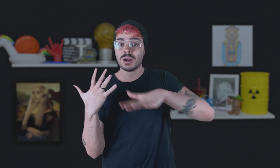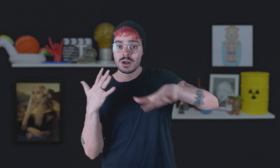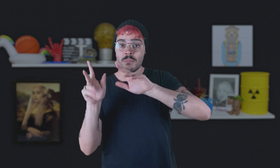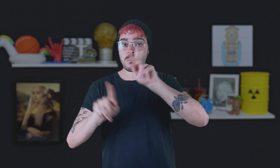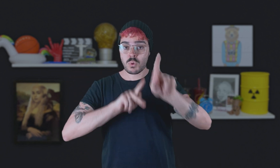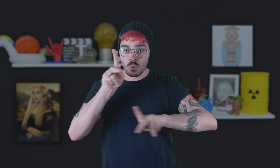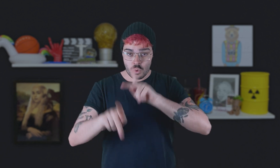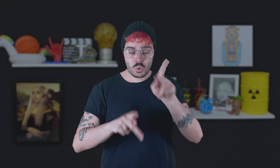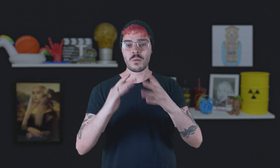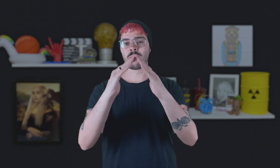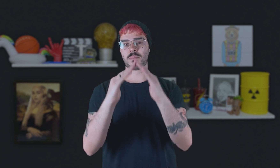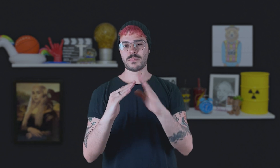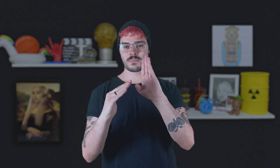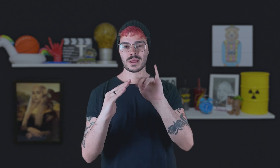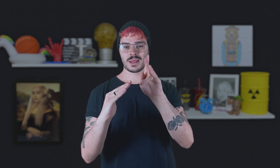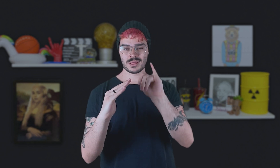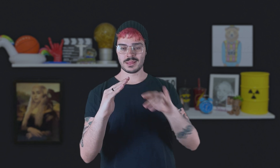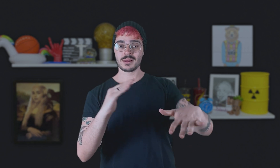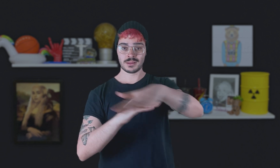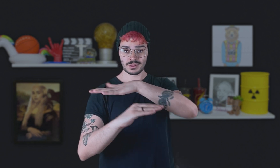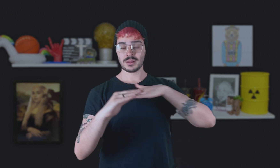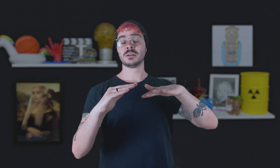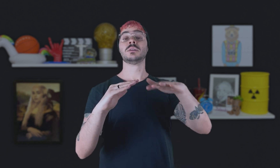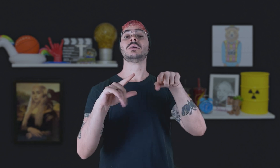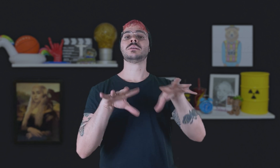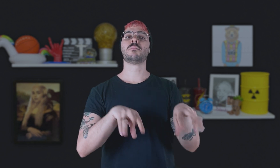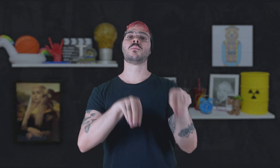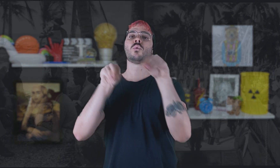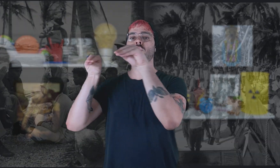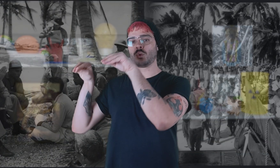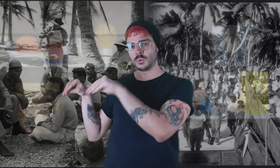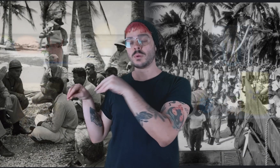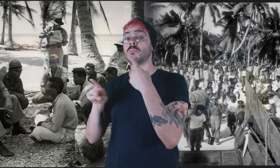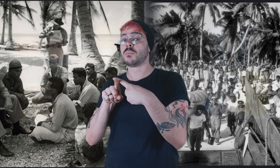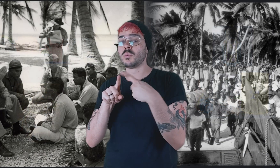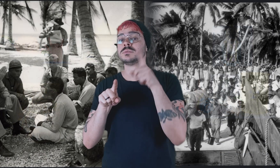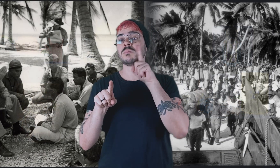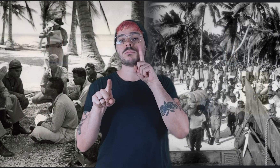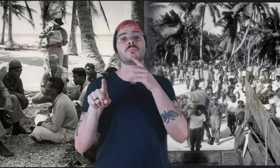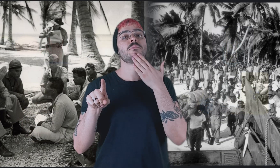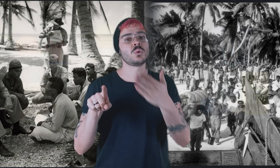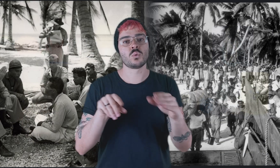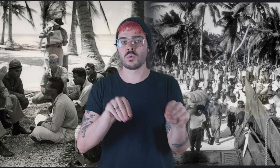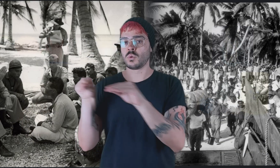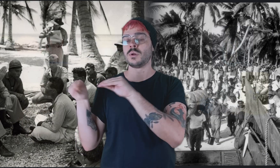the Bikinian people were forced to move to another island